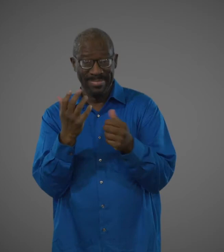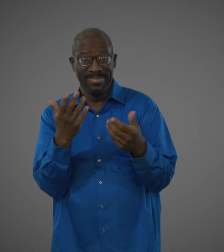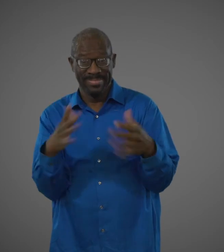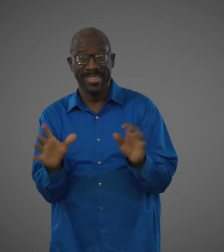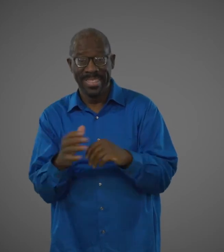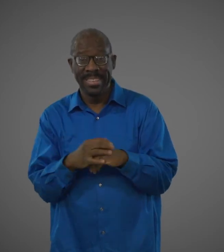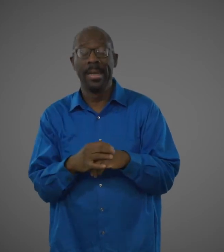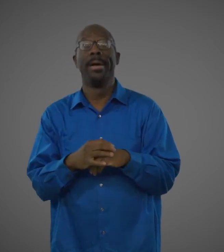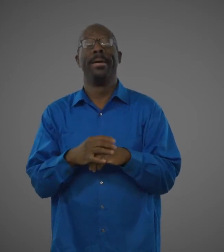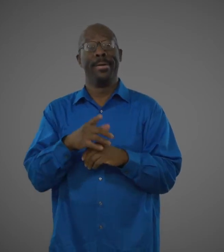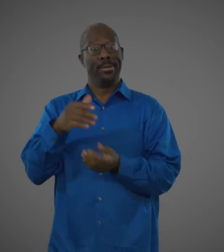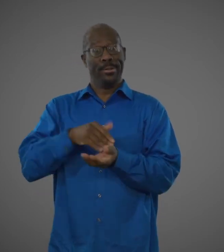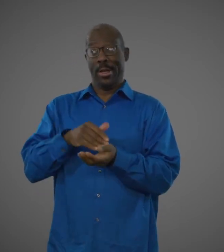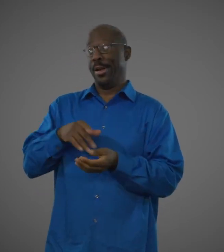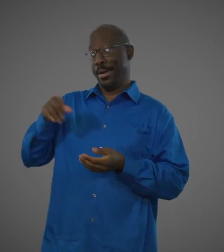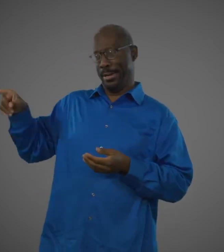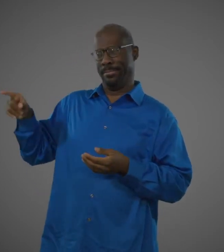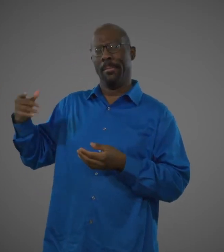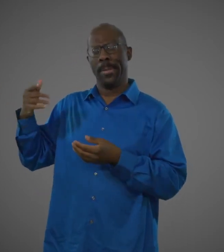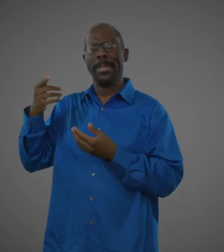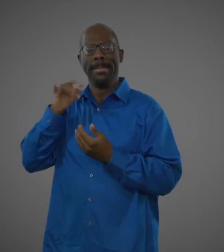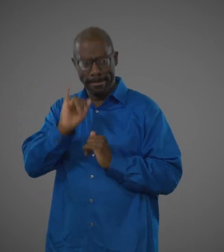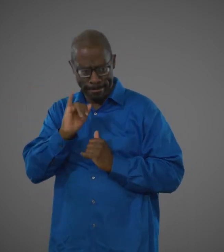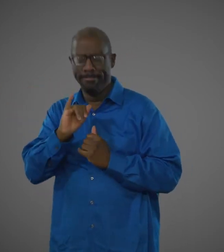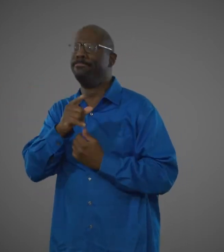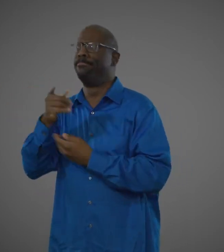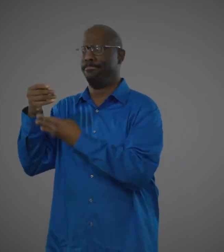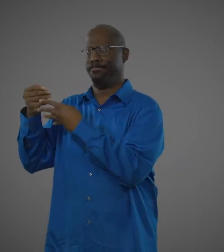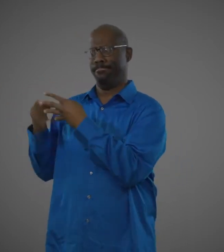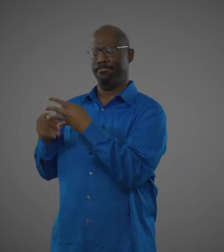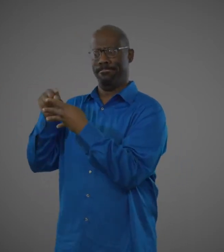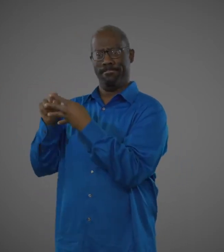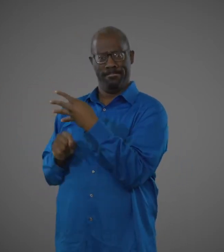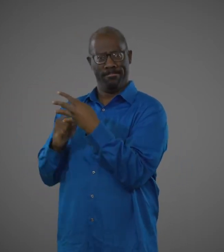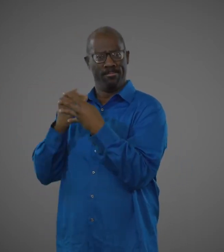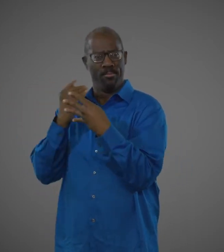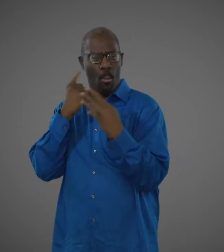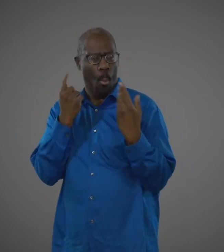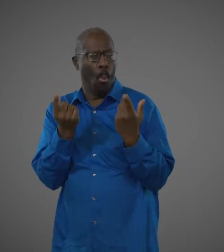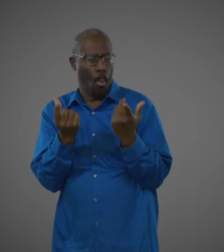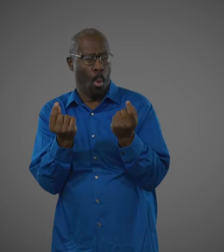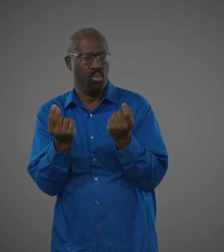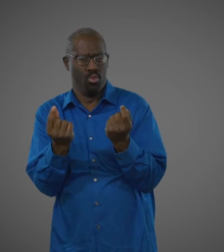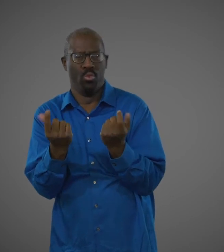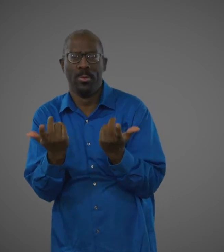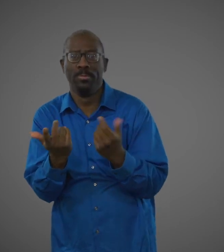If you had syncope happen to you, the doctor will give you a list of suggestions.